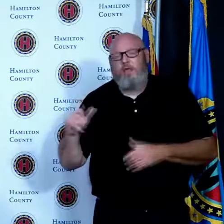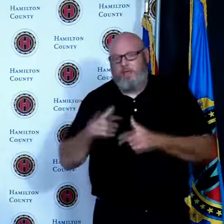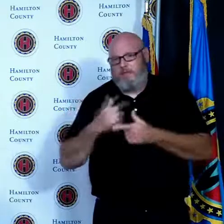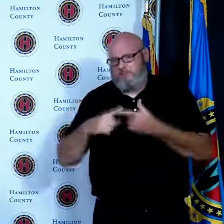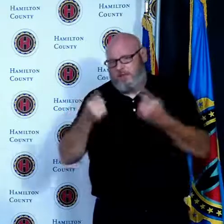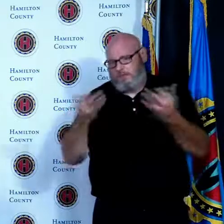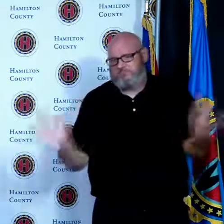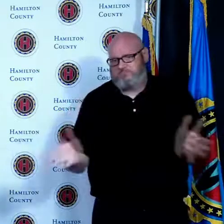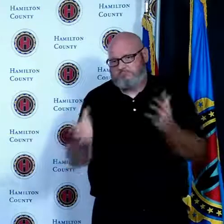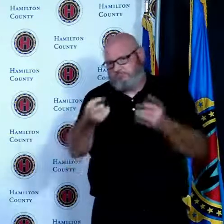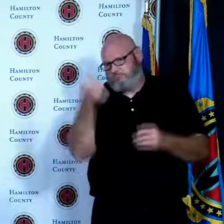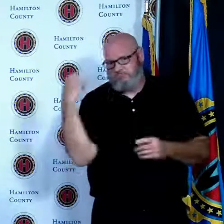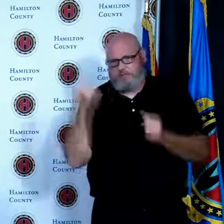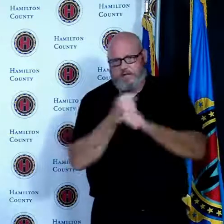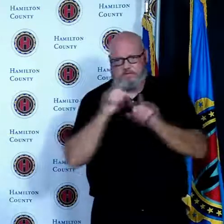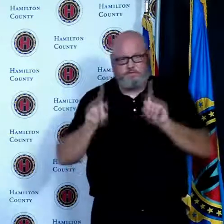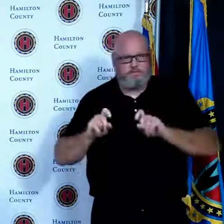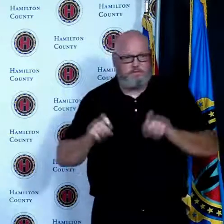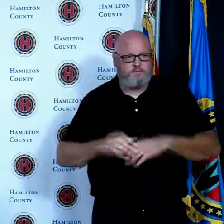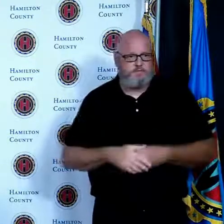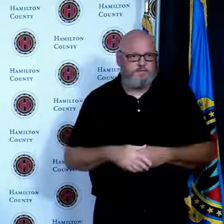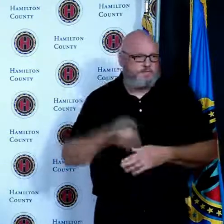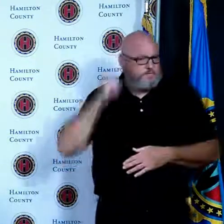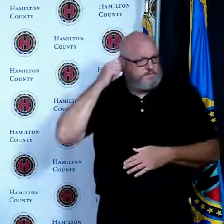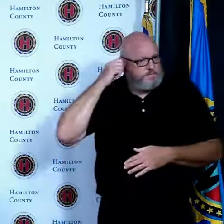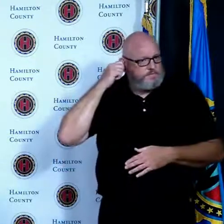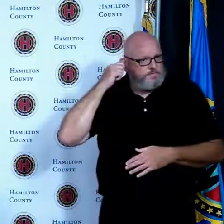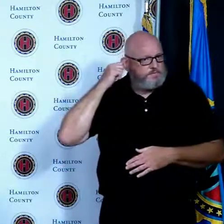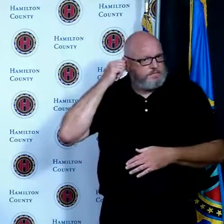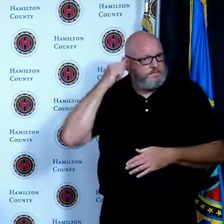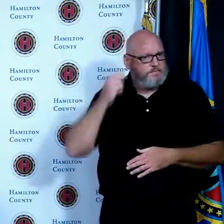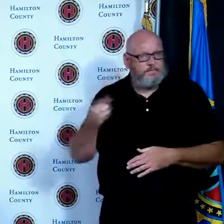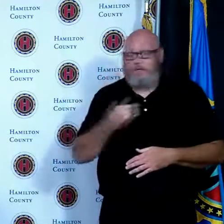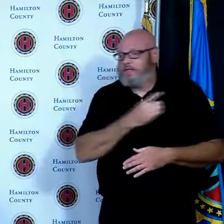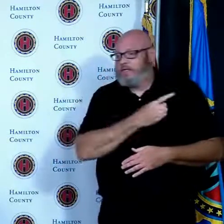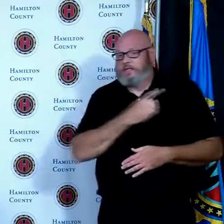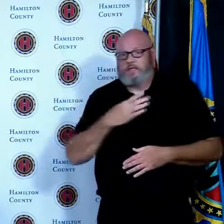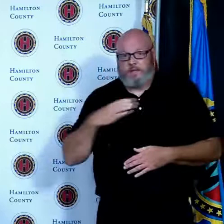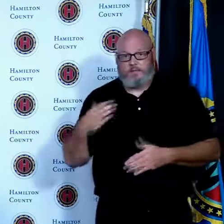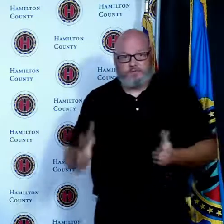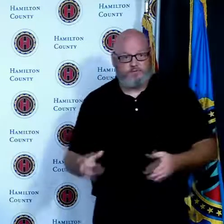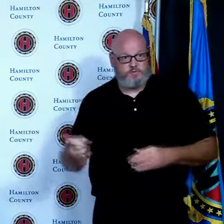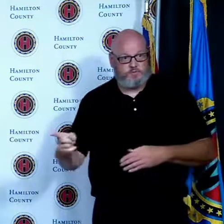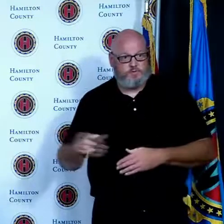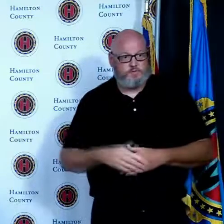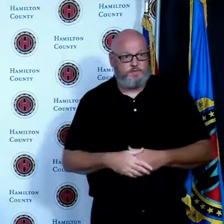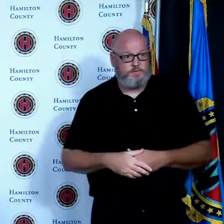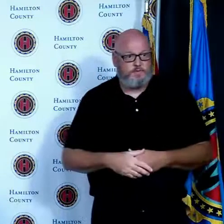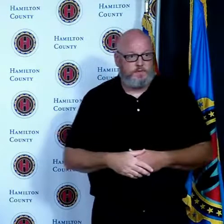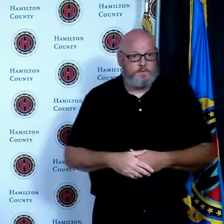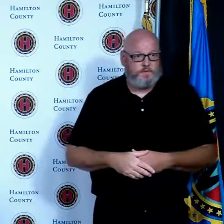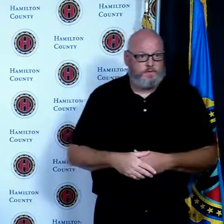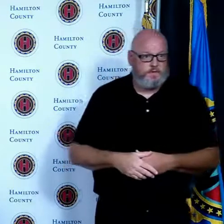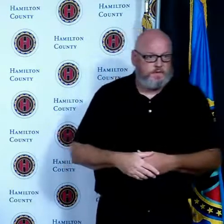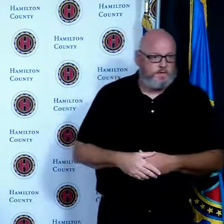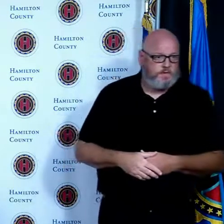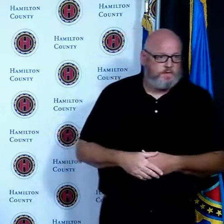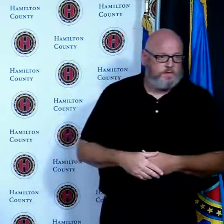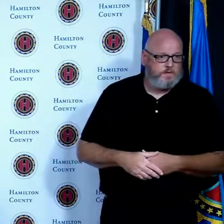next up we have Chris Wetterich from the Business Courier he has questions about the new testing for either you Commissioner Driehaus or Dr. punches